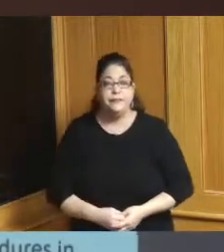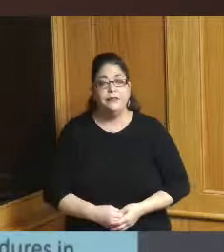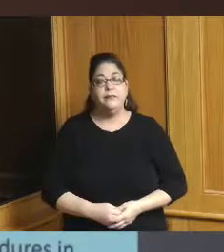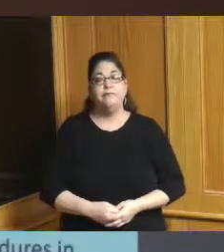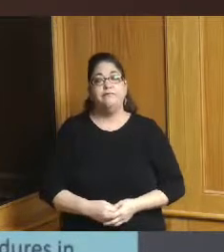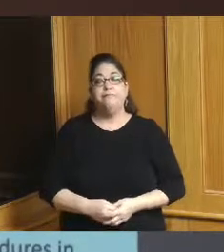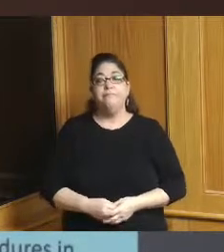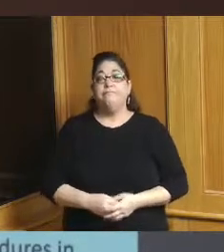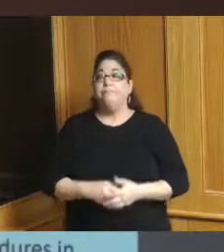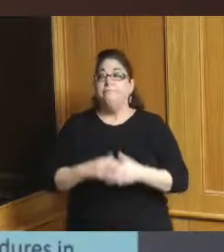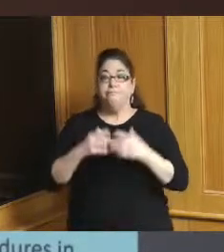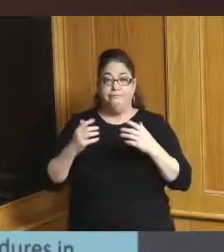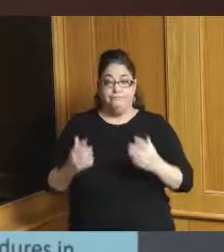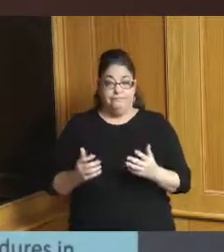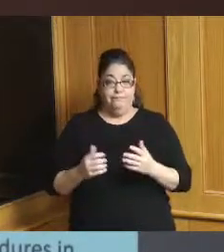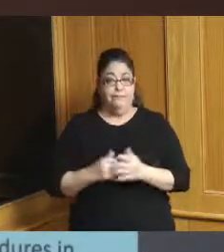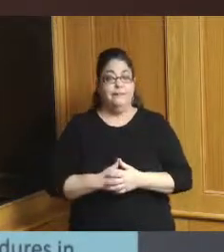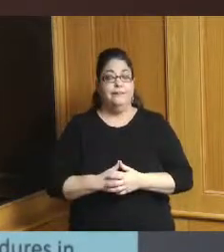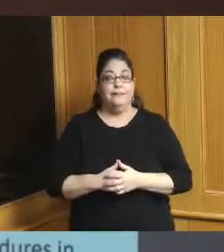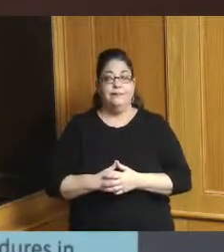so of course think says russ FDA